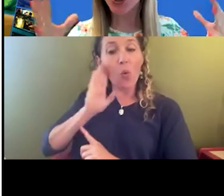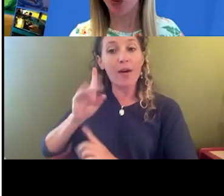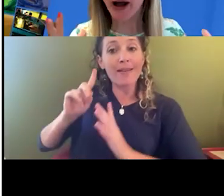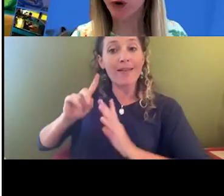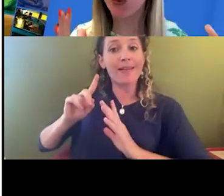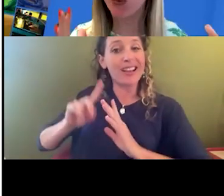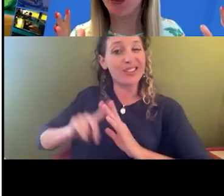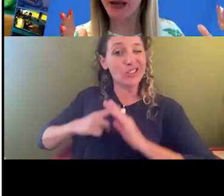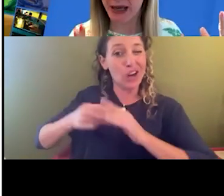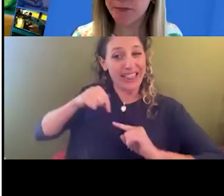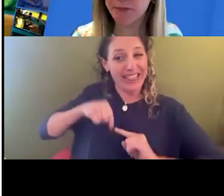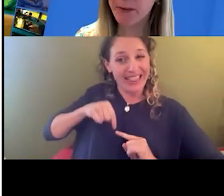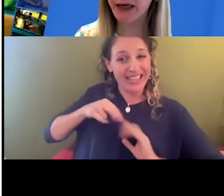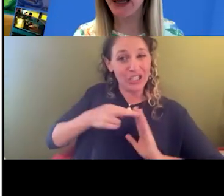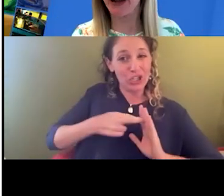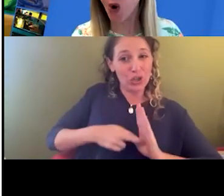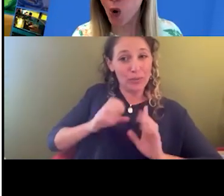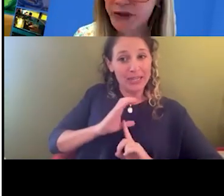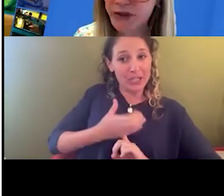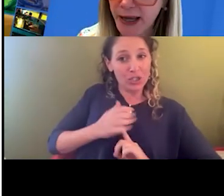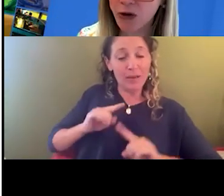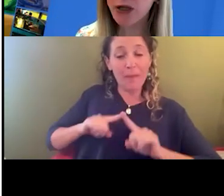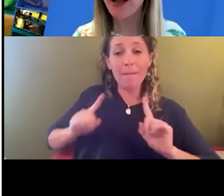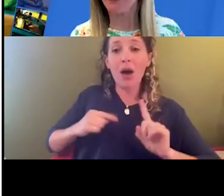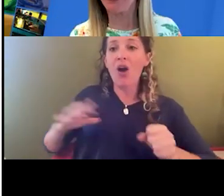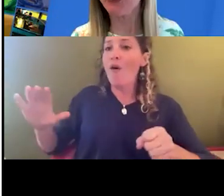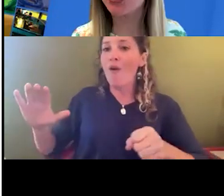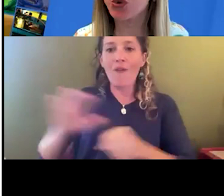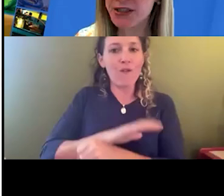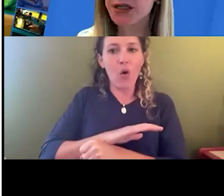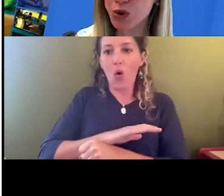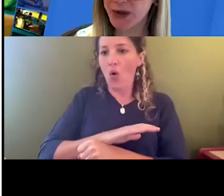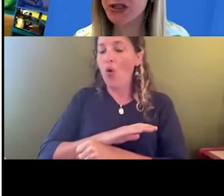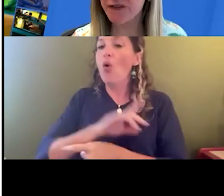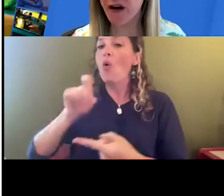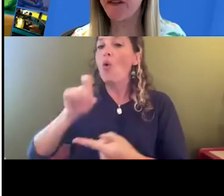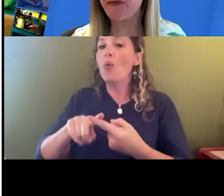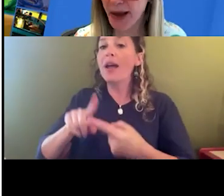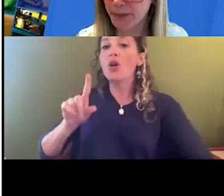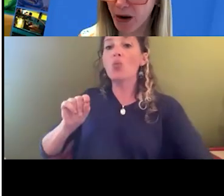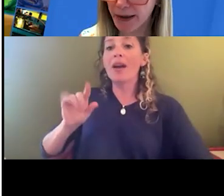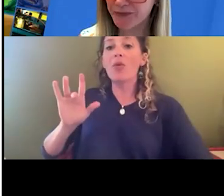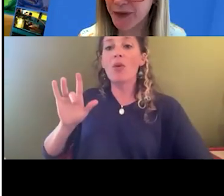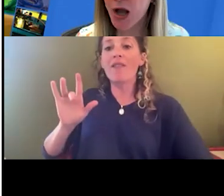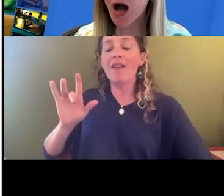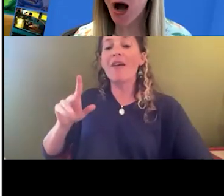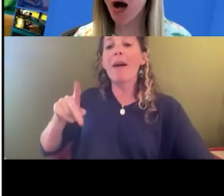rather, we will be implementing it wholesale in the 2025 PAPP Guide.